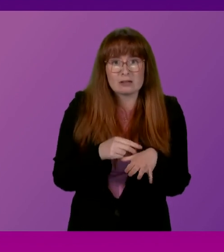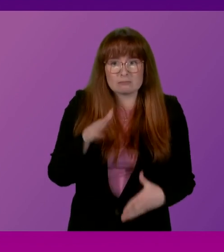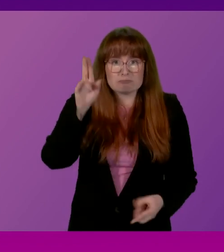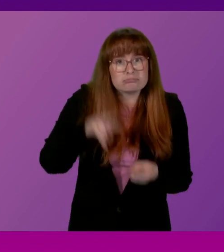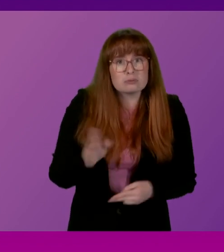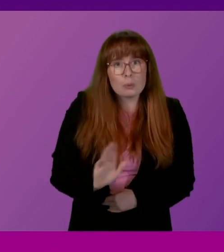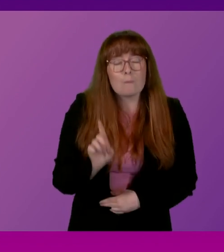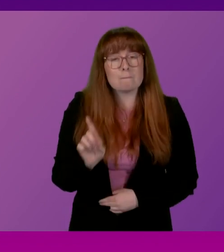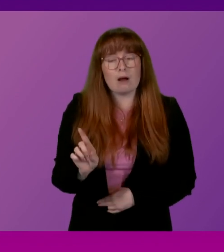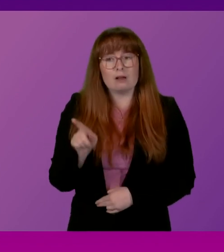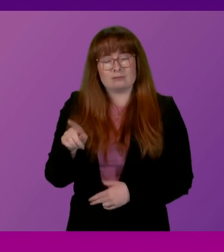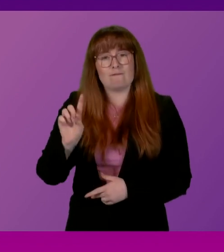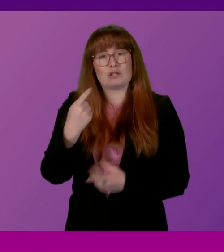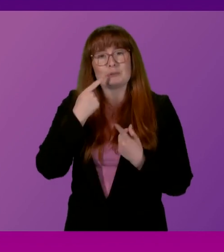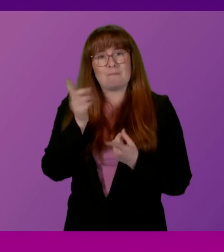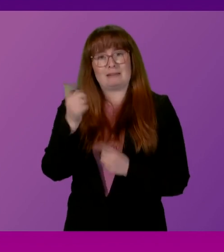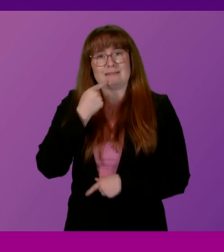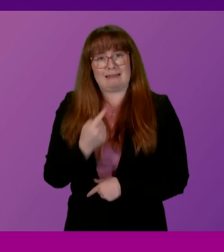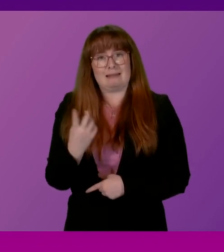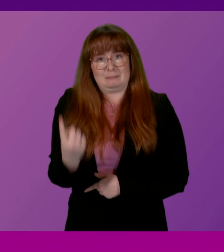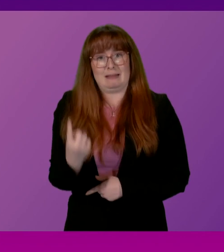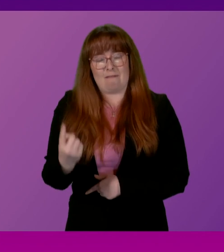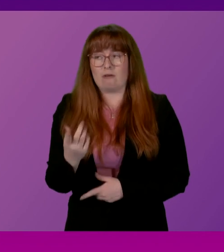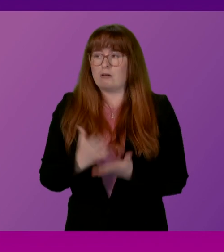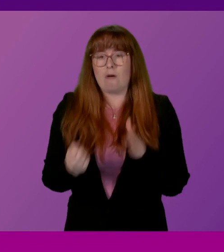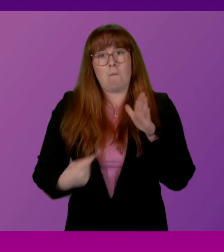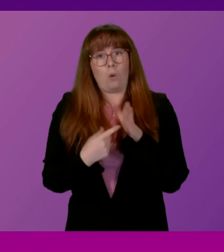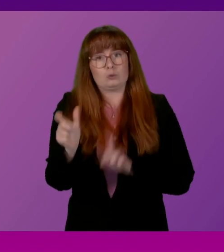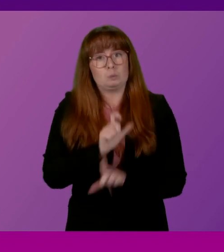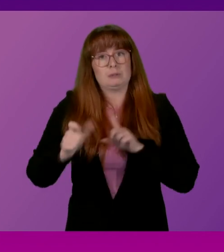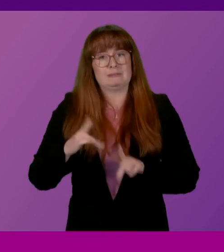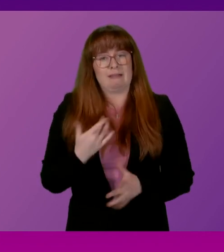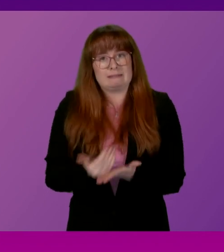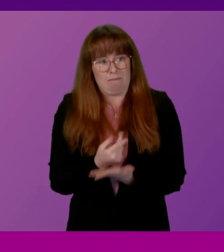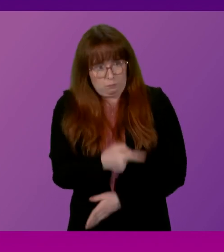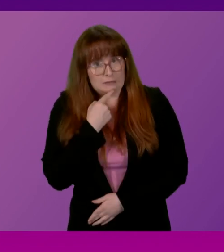The First Minister just said that it is important that communities feel safe, but we learned